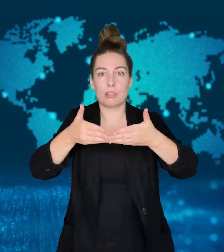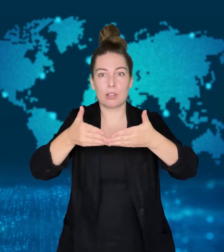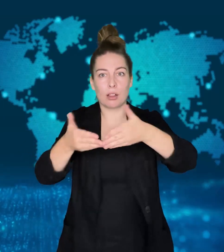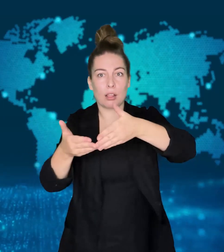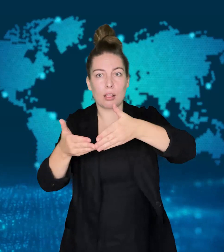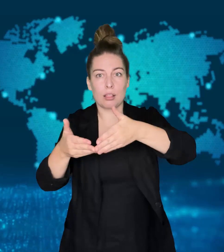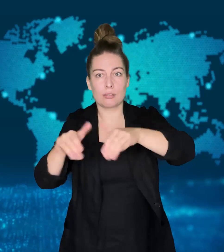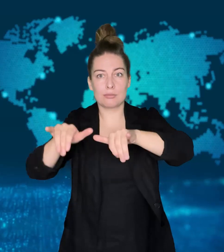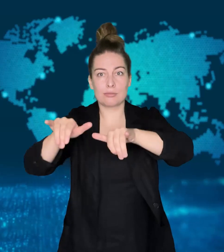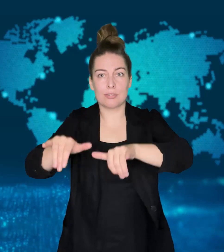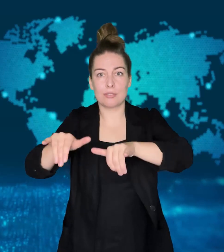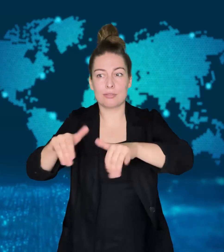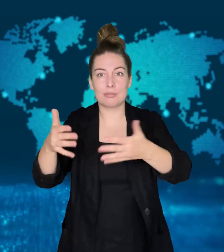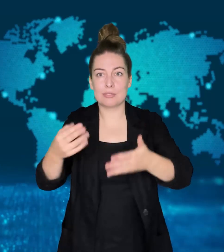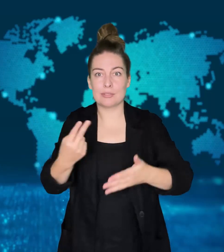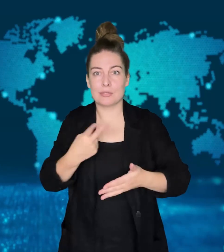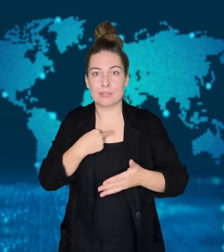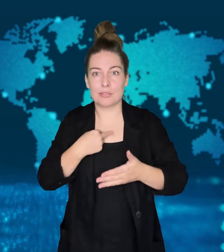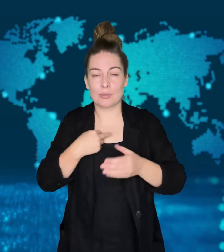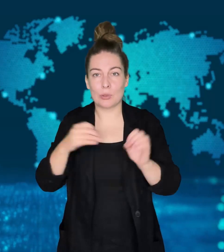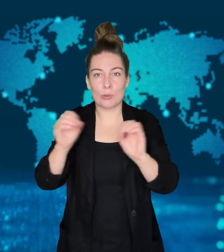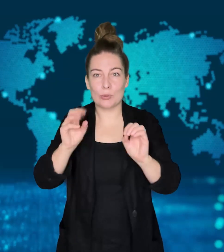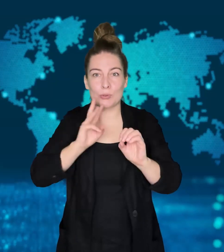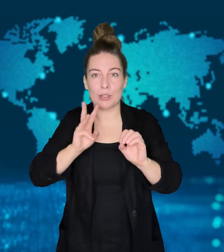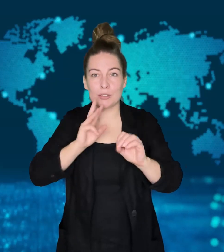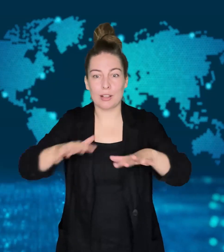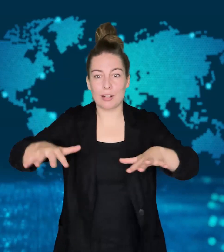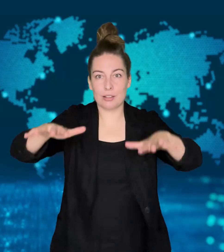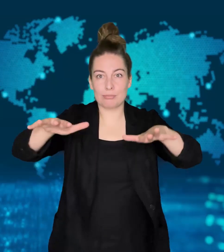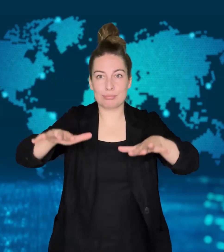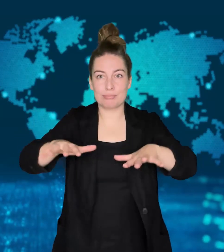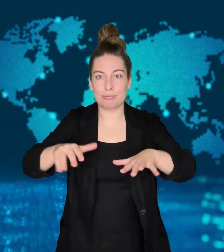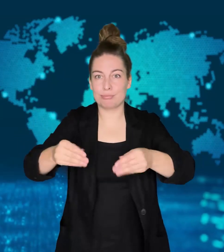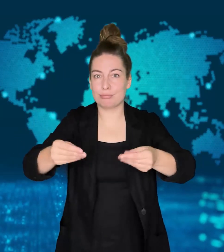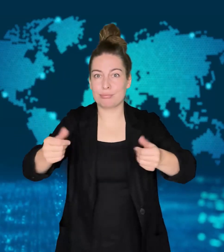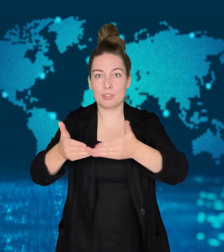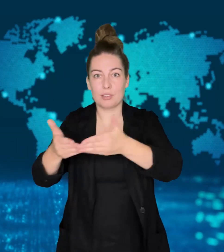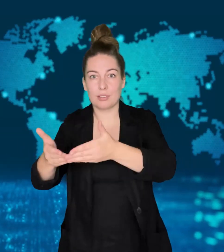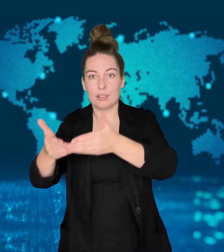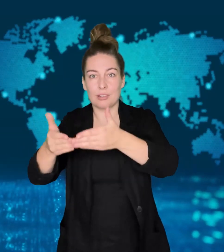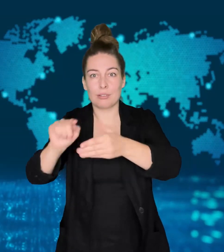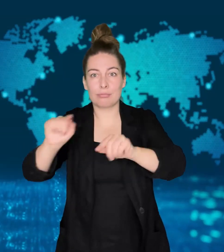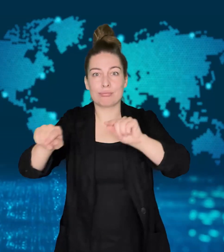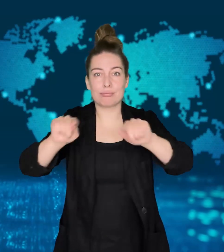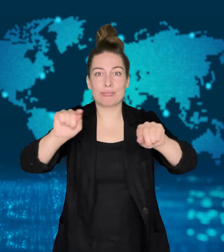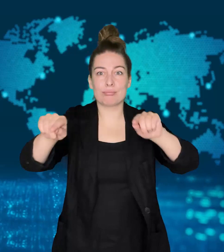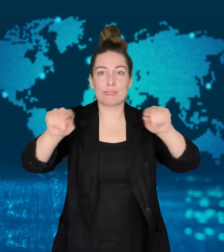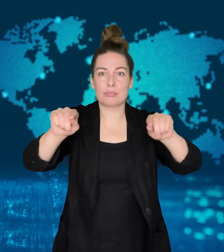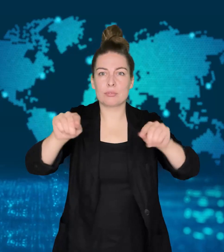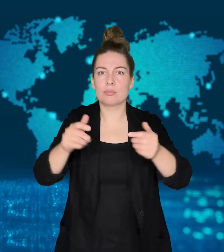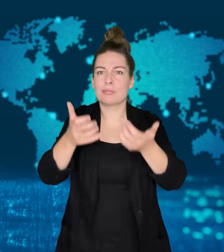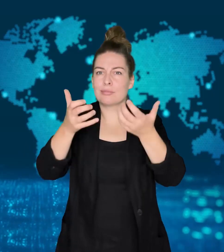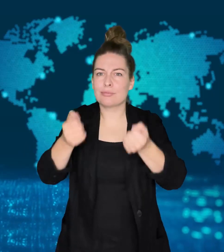remove villages have been cut off.